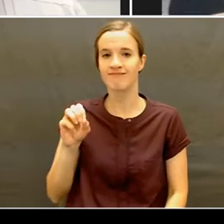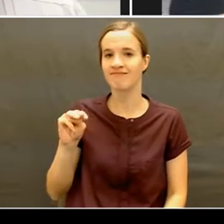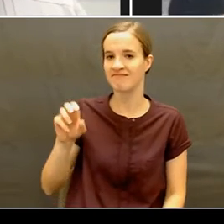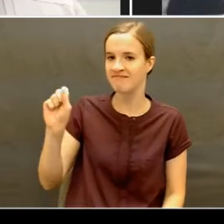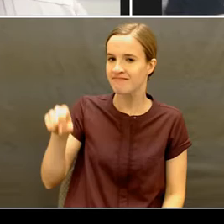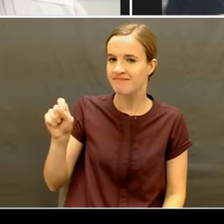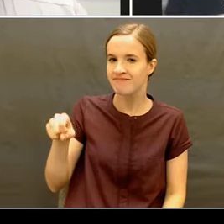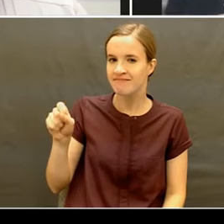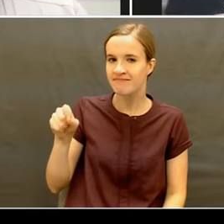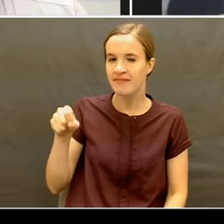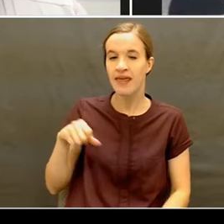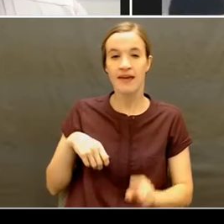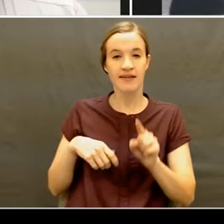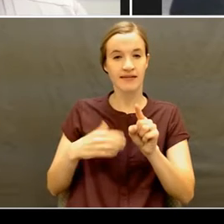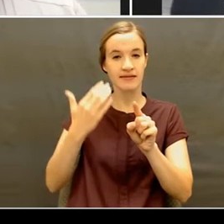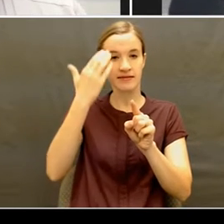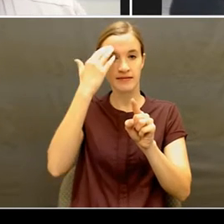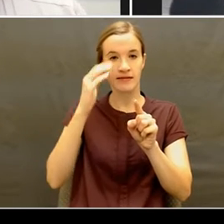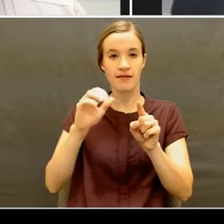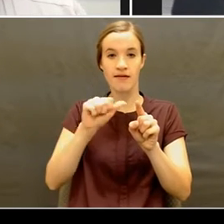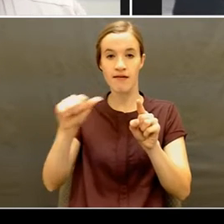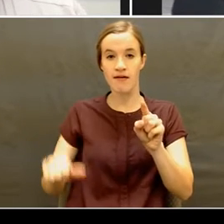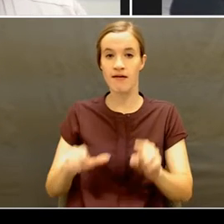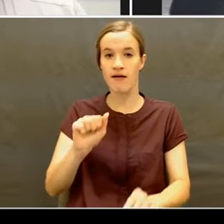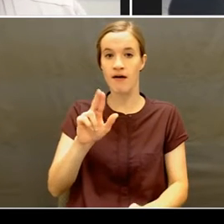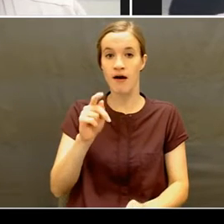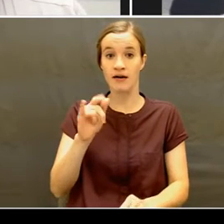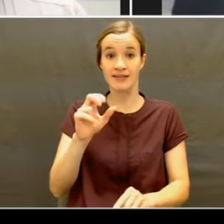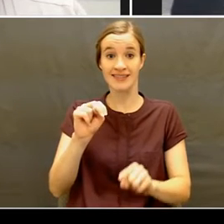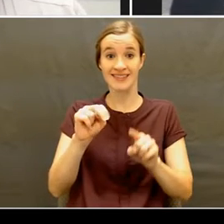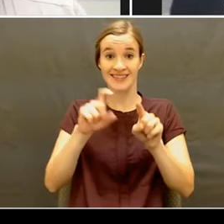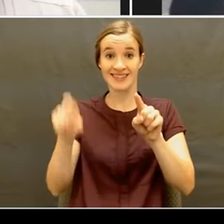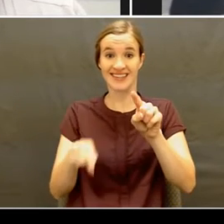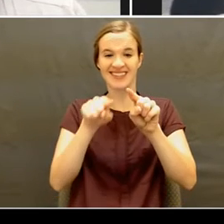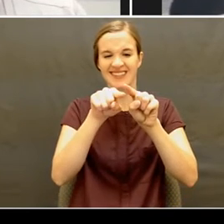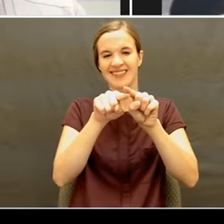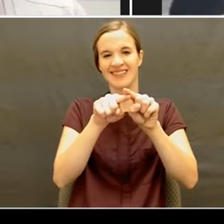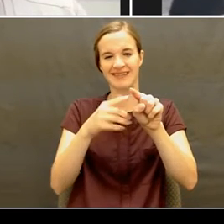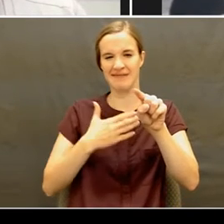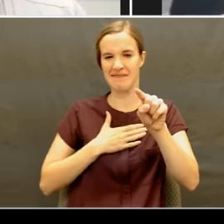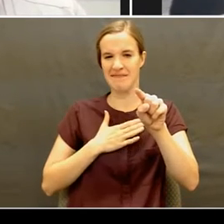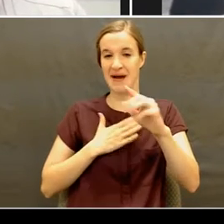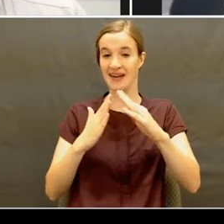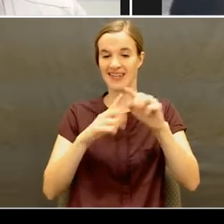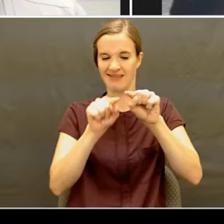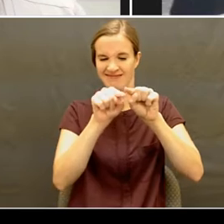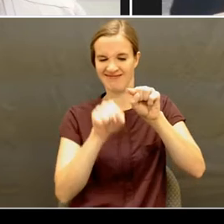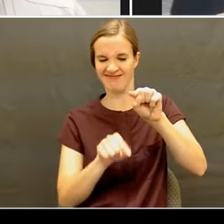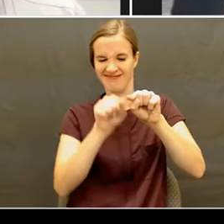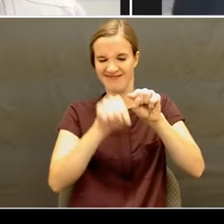Tom: Bastrop Texas, which is probably about a half an hour away from Austin, Texas. It's very little